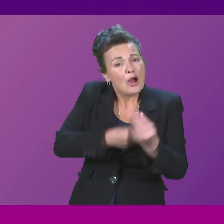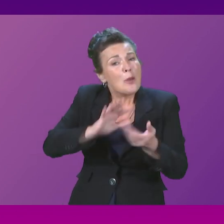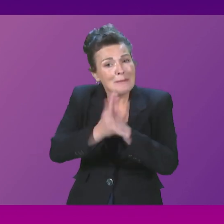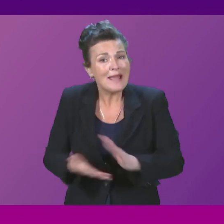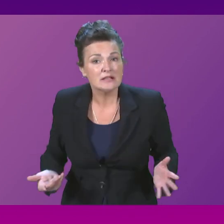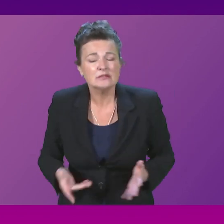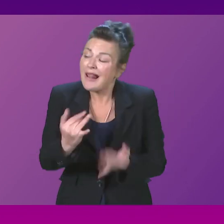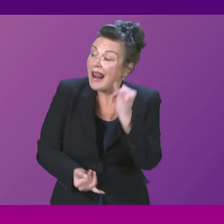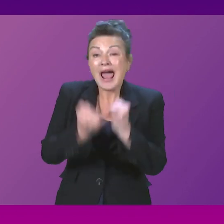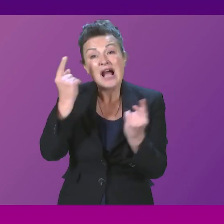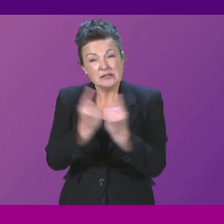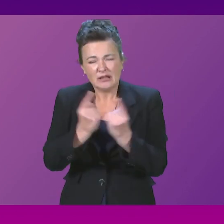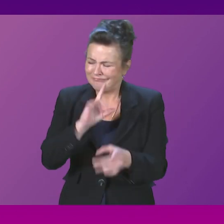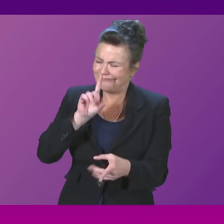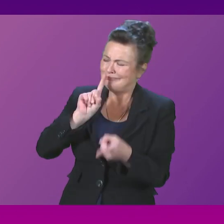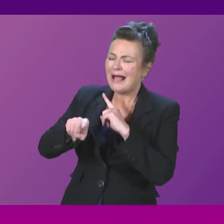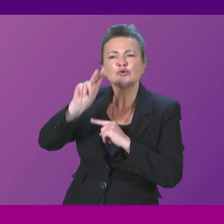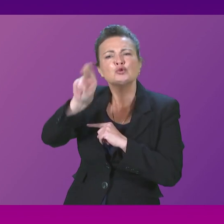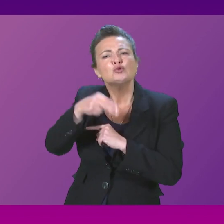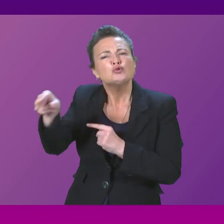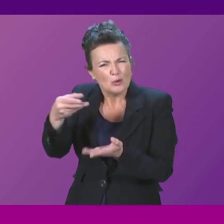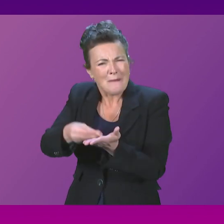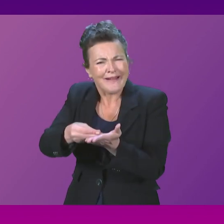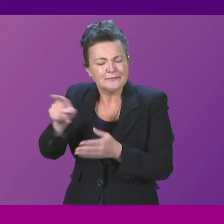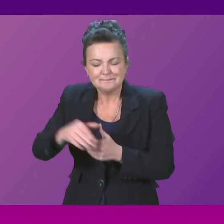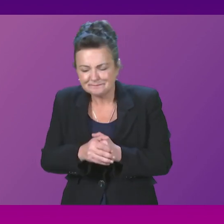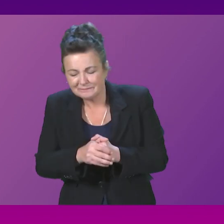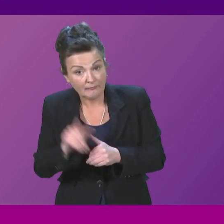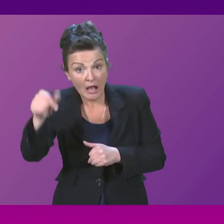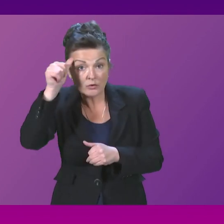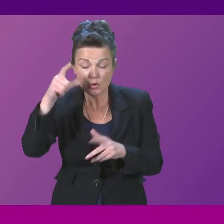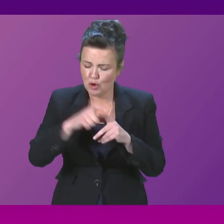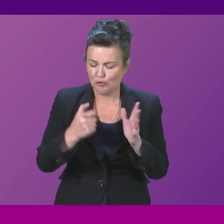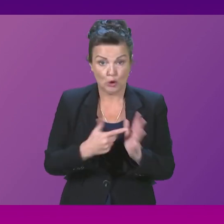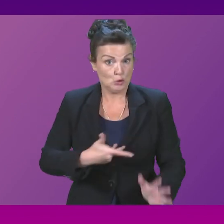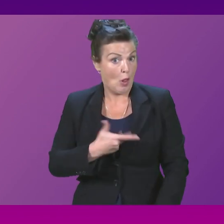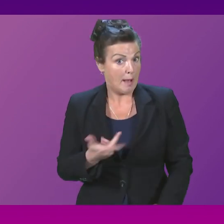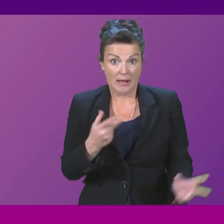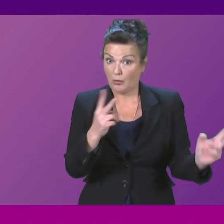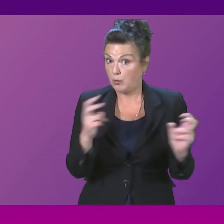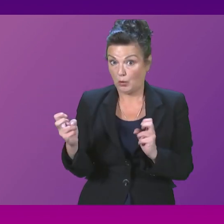Finally, on the euro, I note that, when Douglas Ross does not like the quotes and the countries